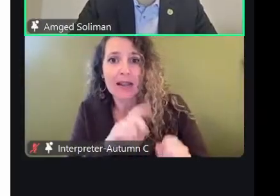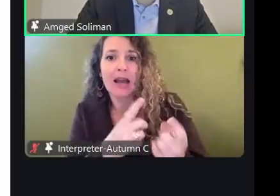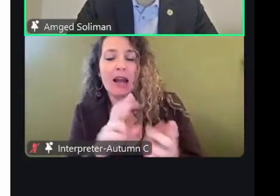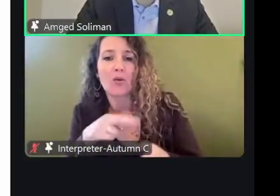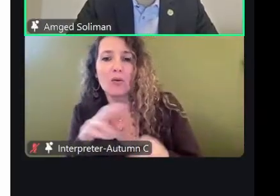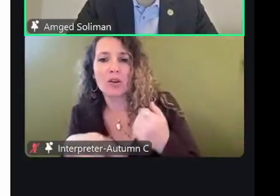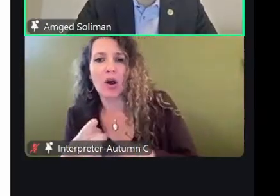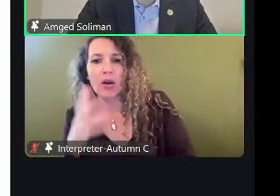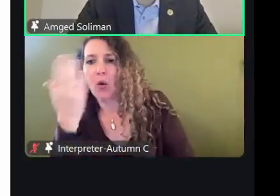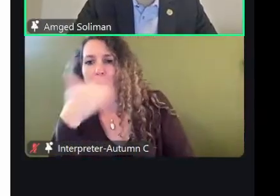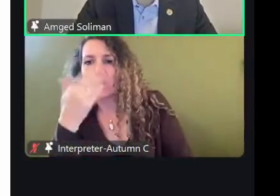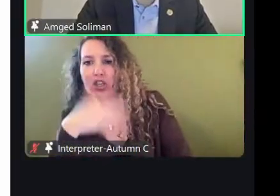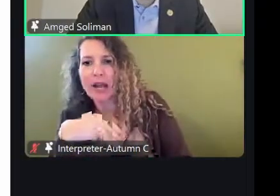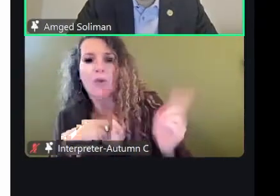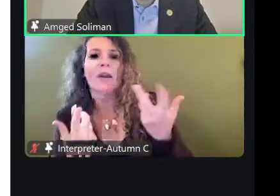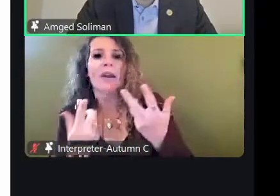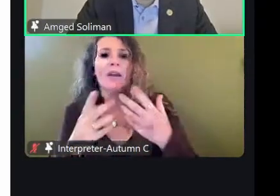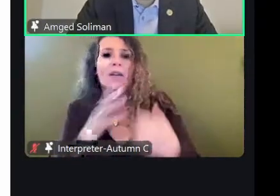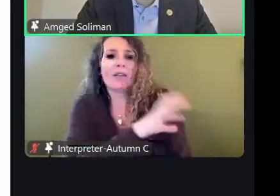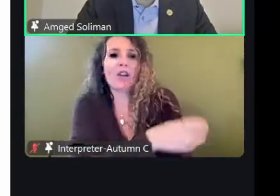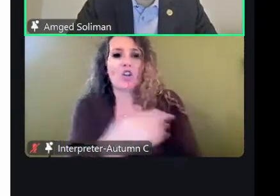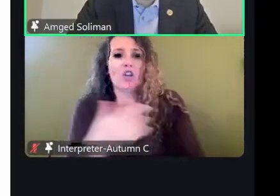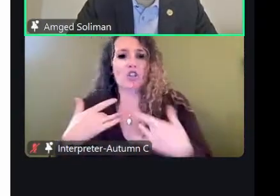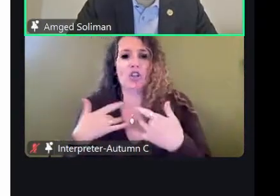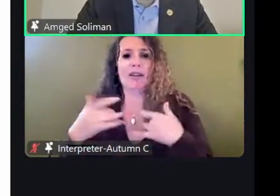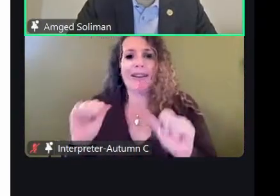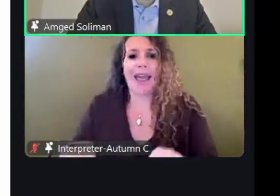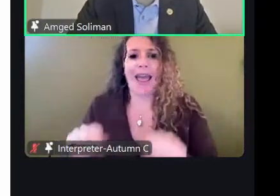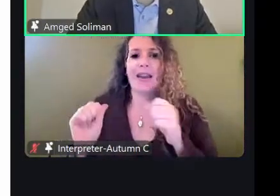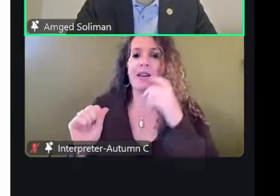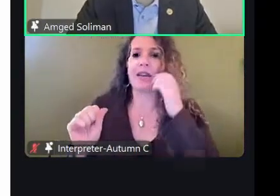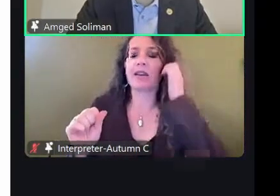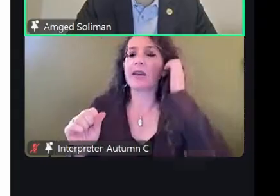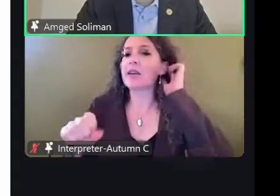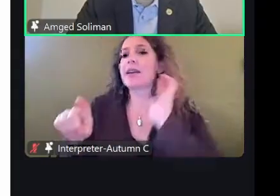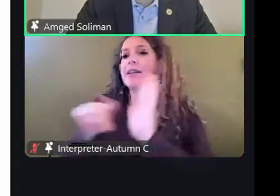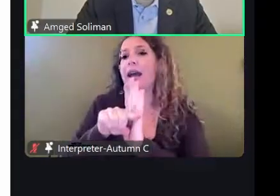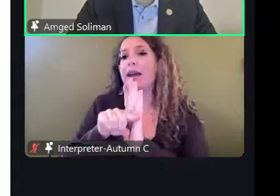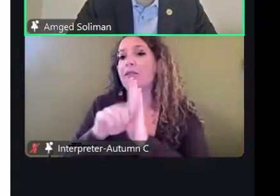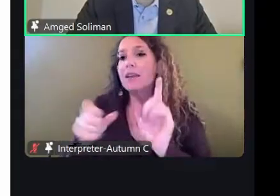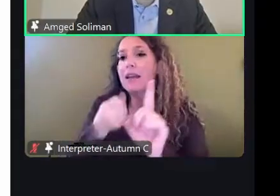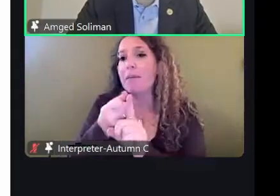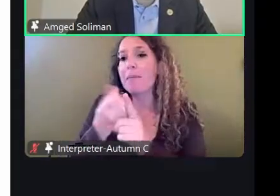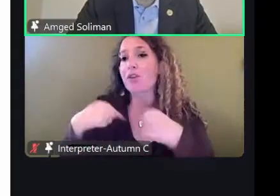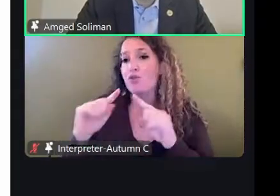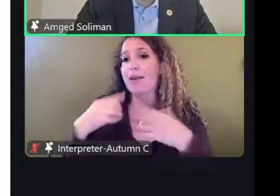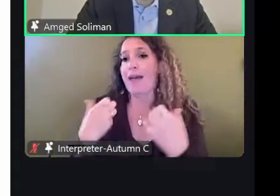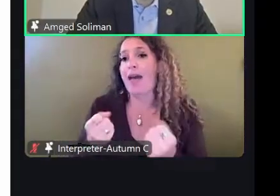overshadowing the clinical concern and can have an a negative impact during the healthcare visit.